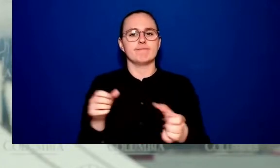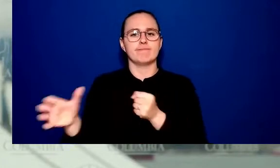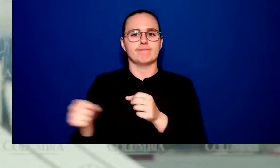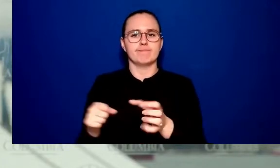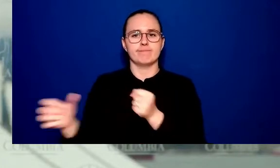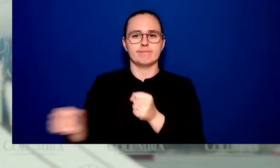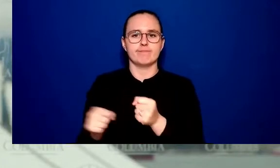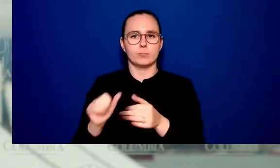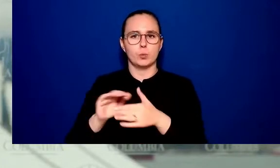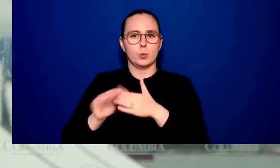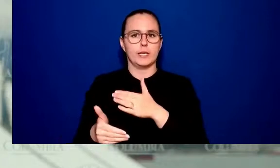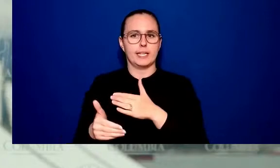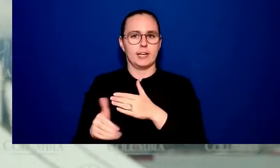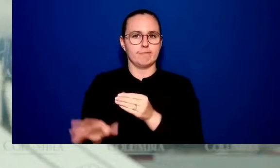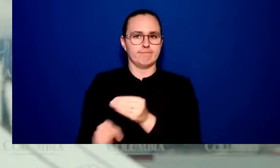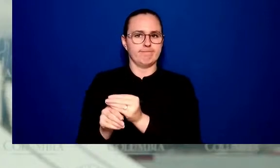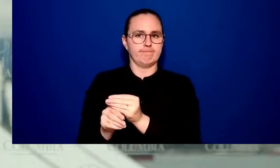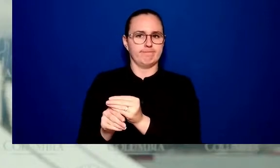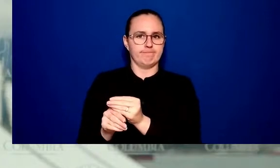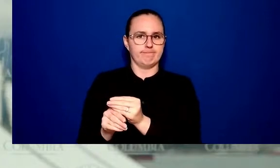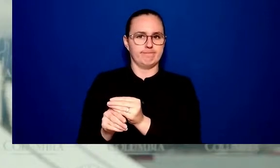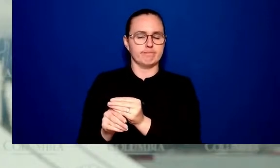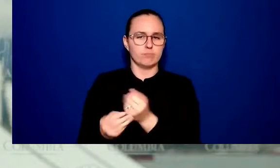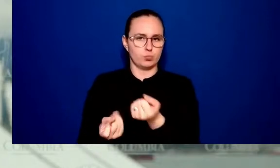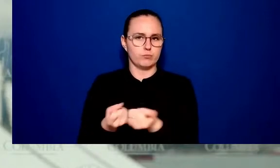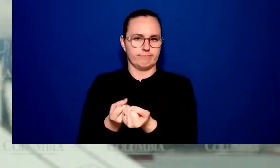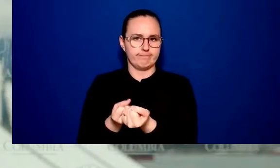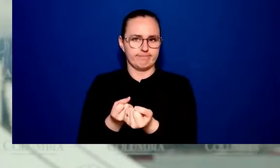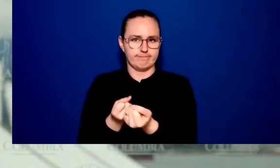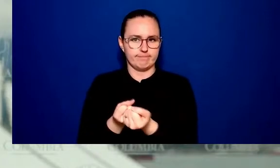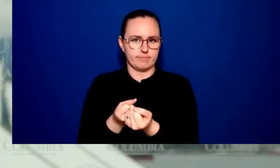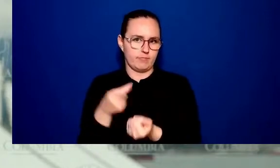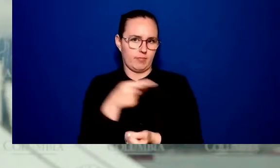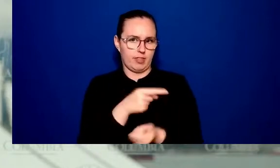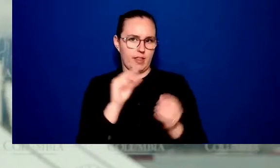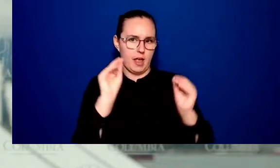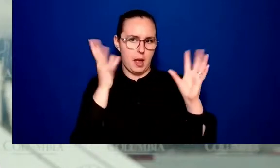adding and supporting ambulance paramedics with both with